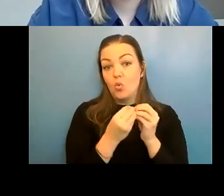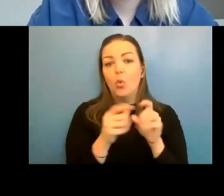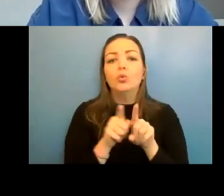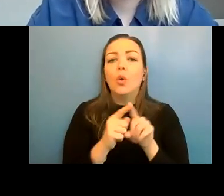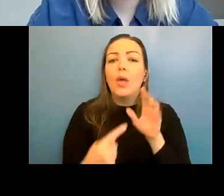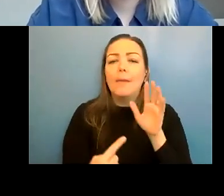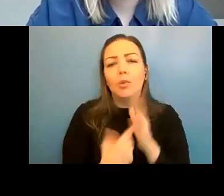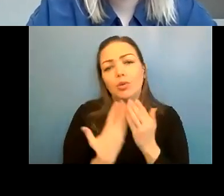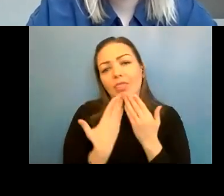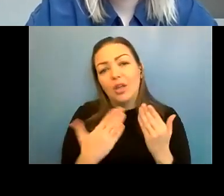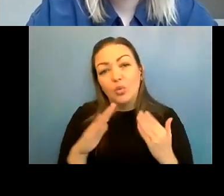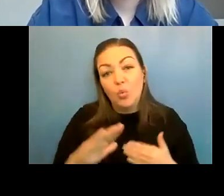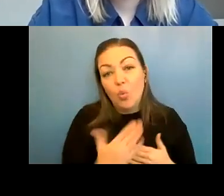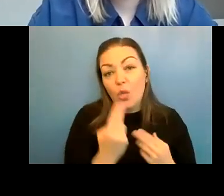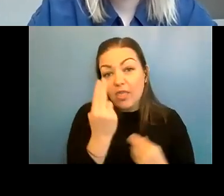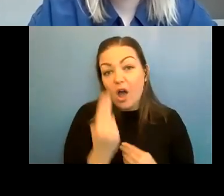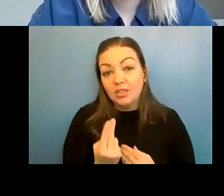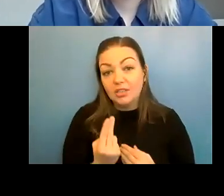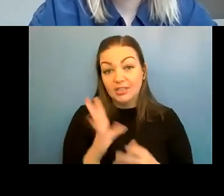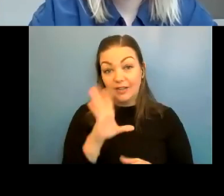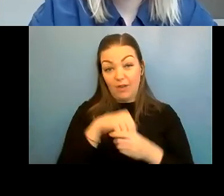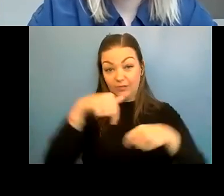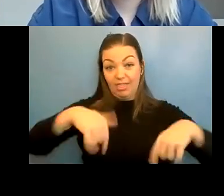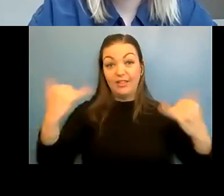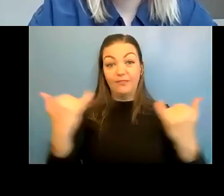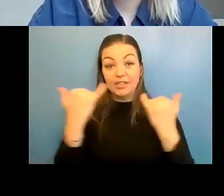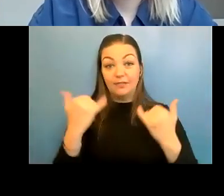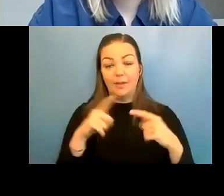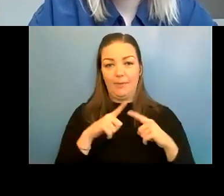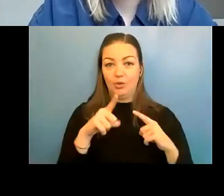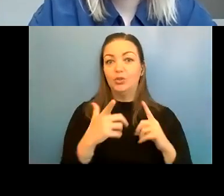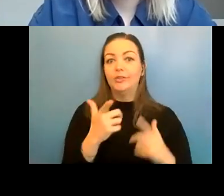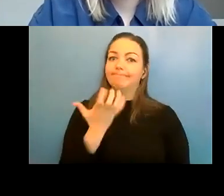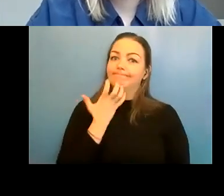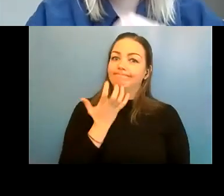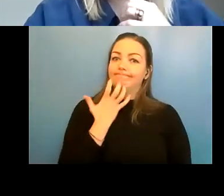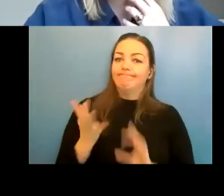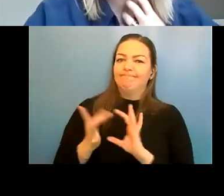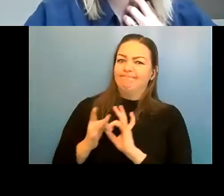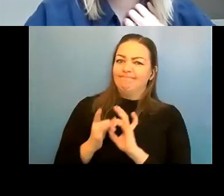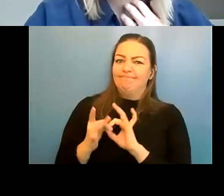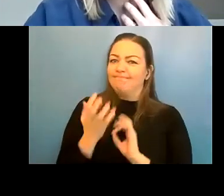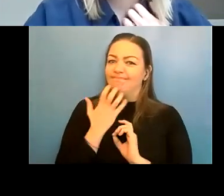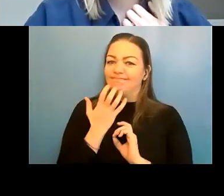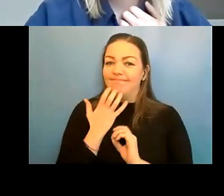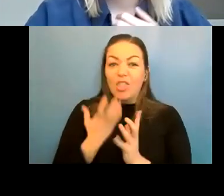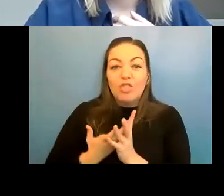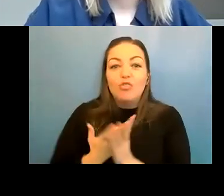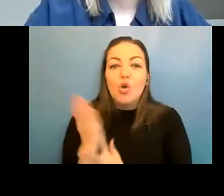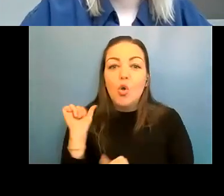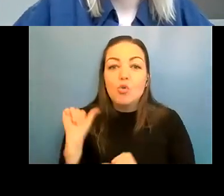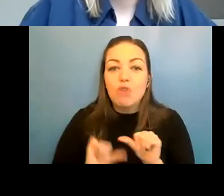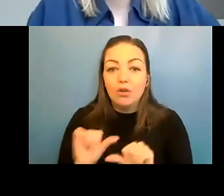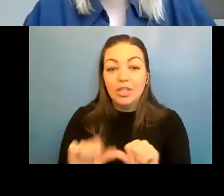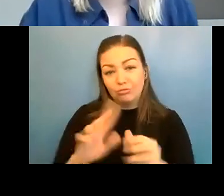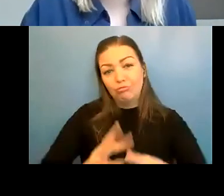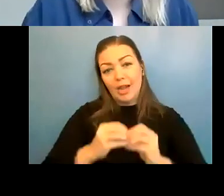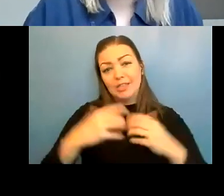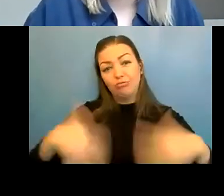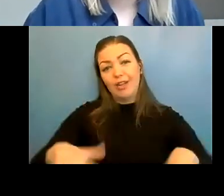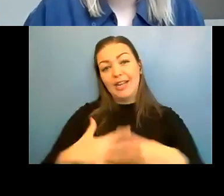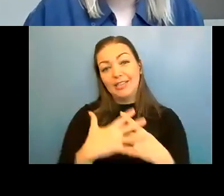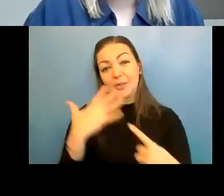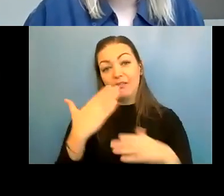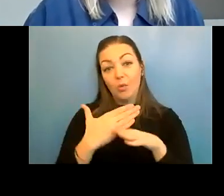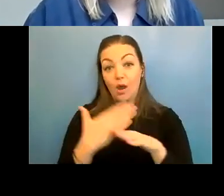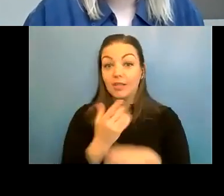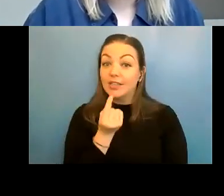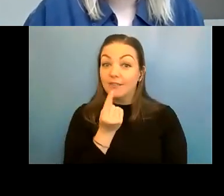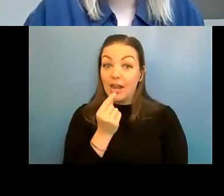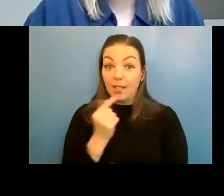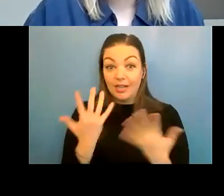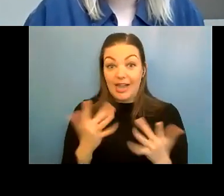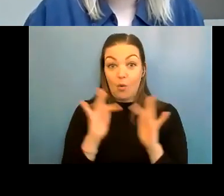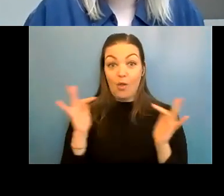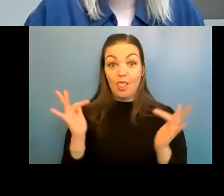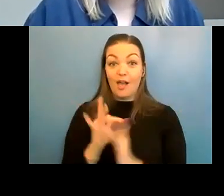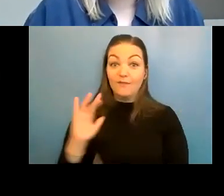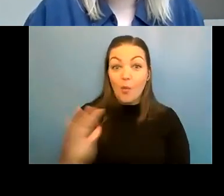but I think the most important thanks really is to all the artists that are involved in this festival, for sticking with all of us through this process,